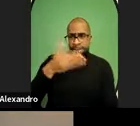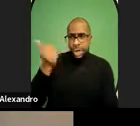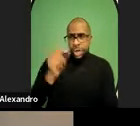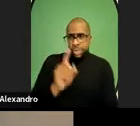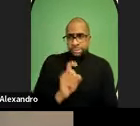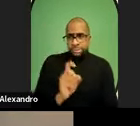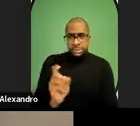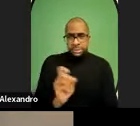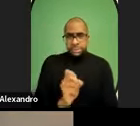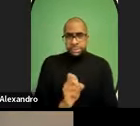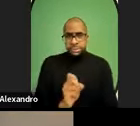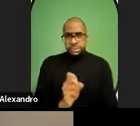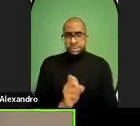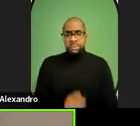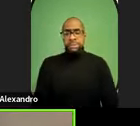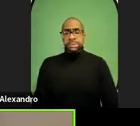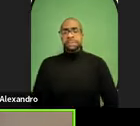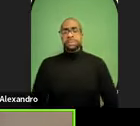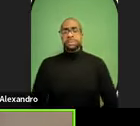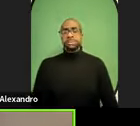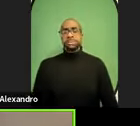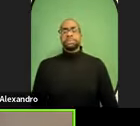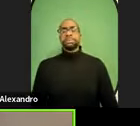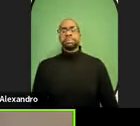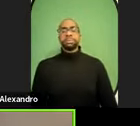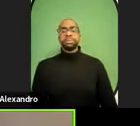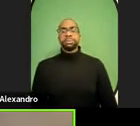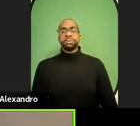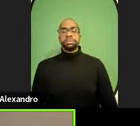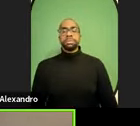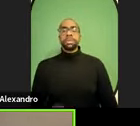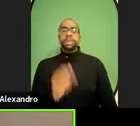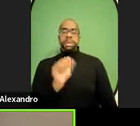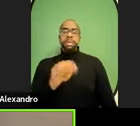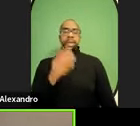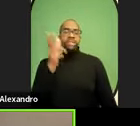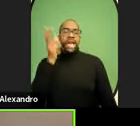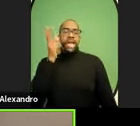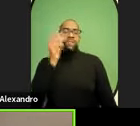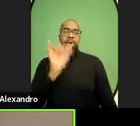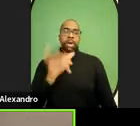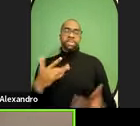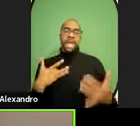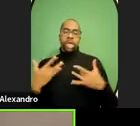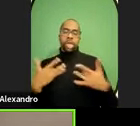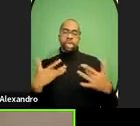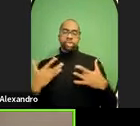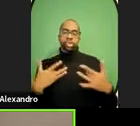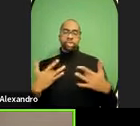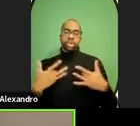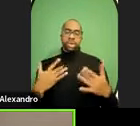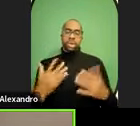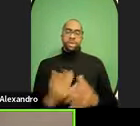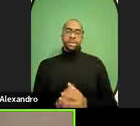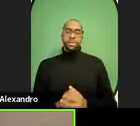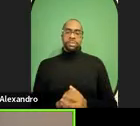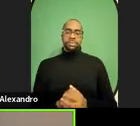that can help parents can help parents understand that better. So, I have definitely heard So, I have definitely heard this